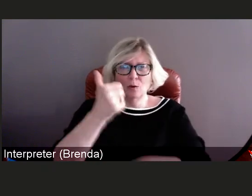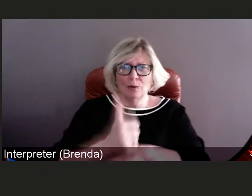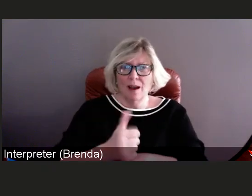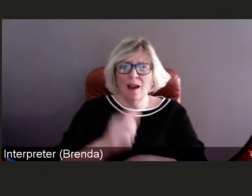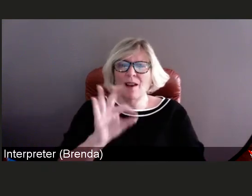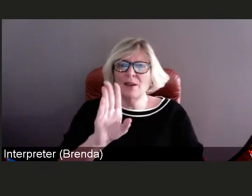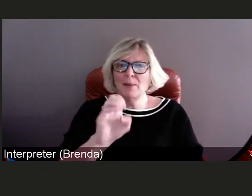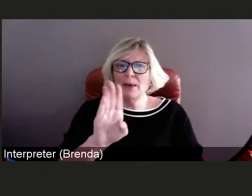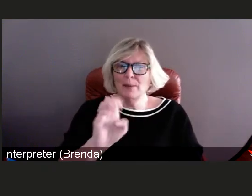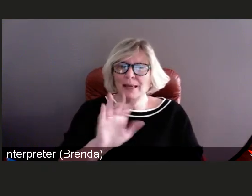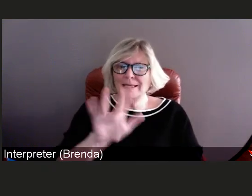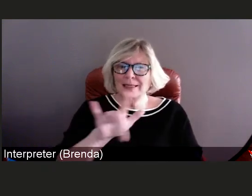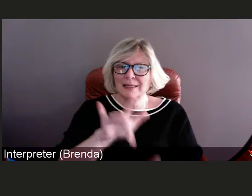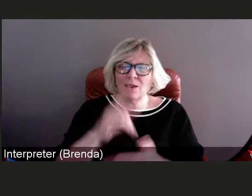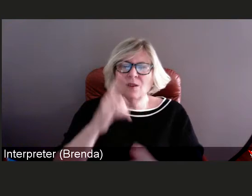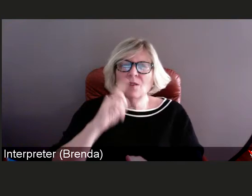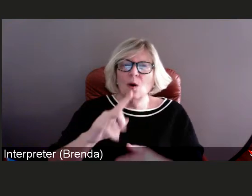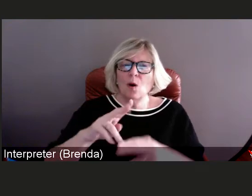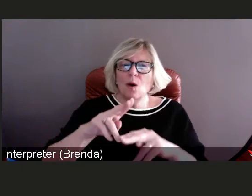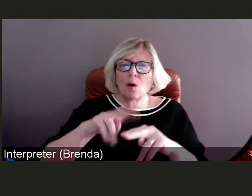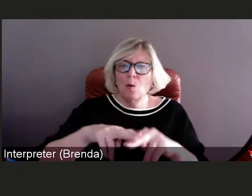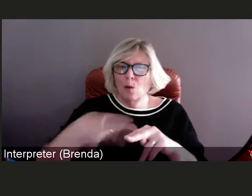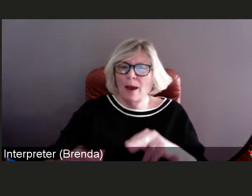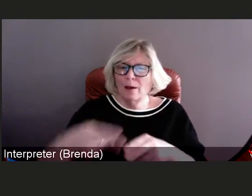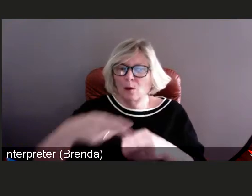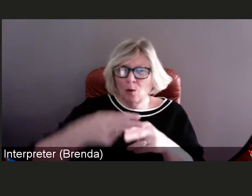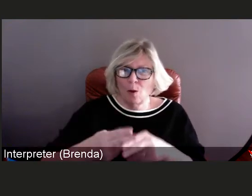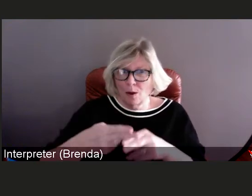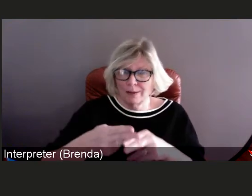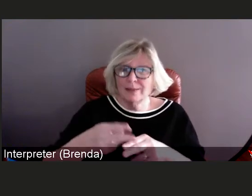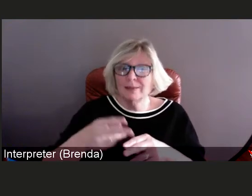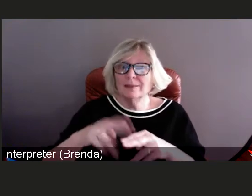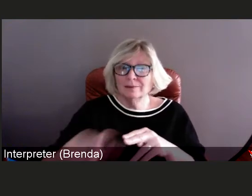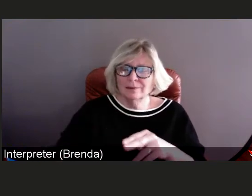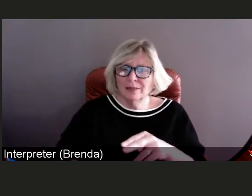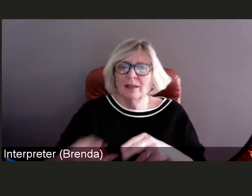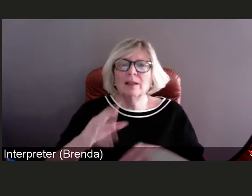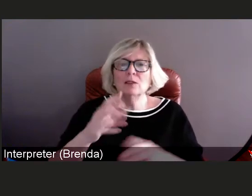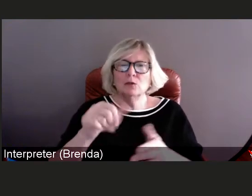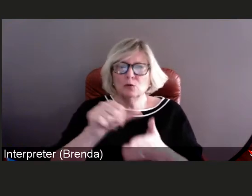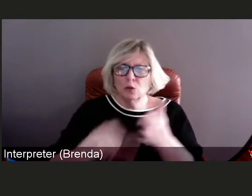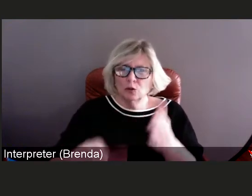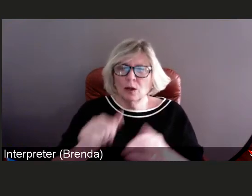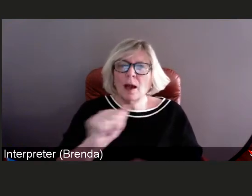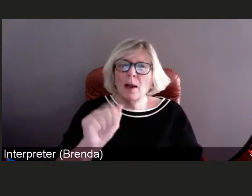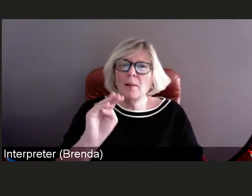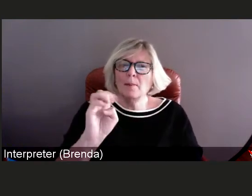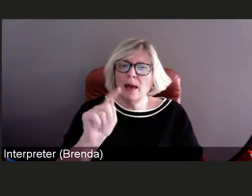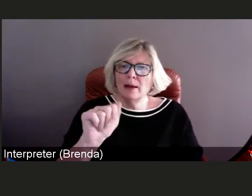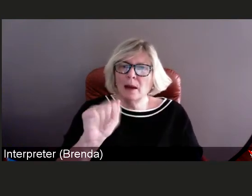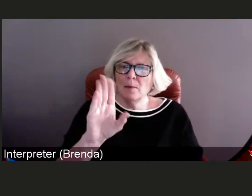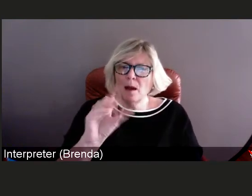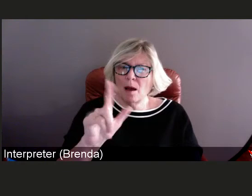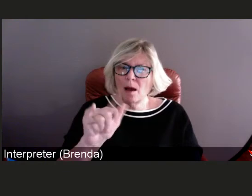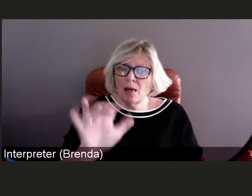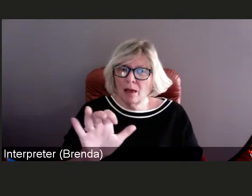For Weight Loss Surgery, a comprehensive metabolic and surgical weight loss program right here